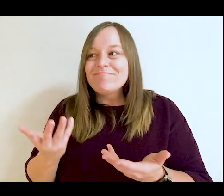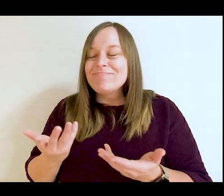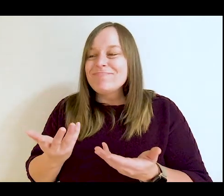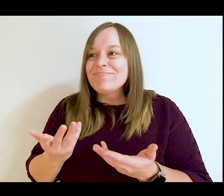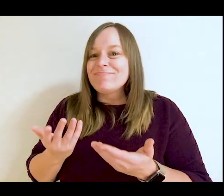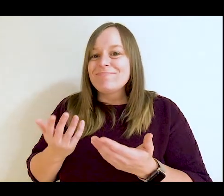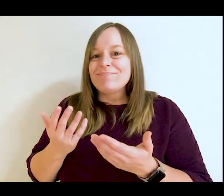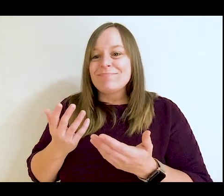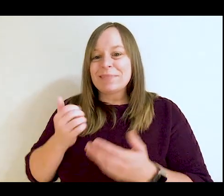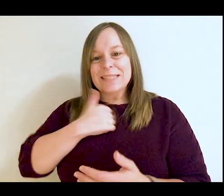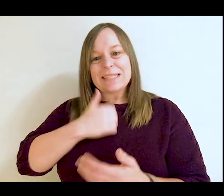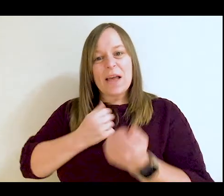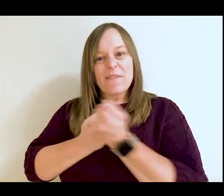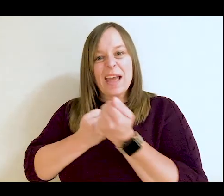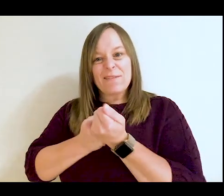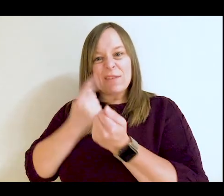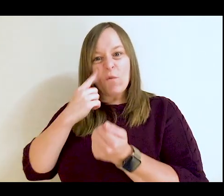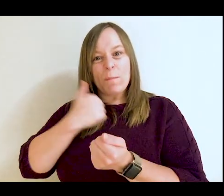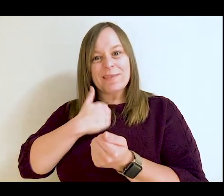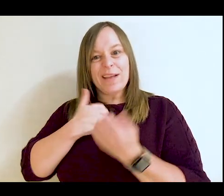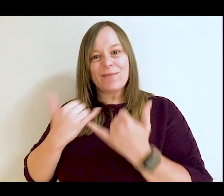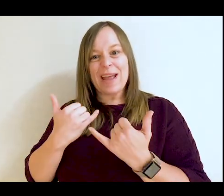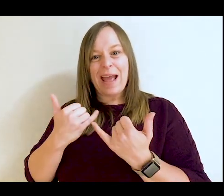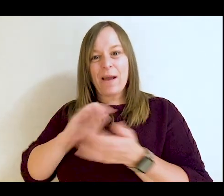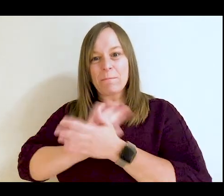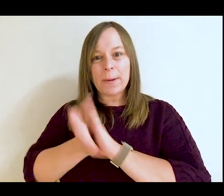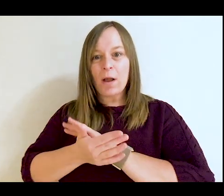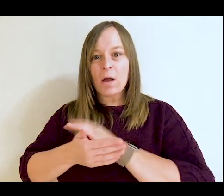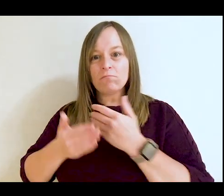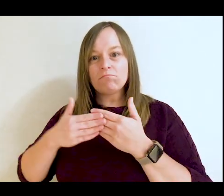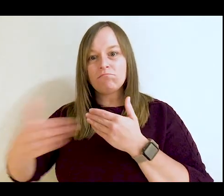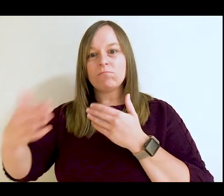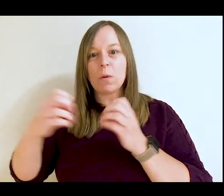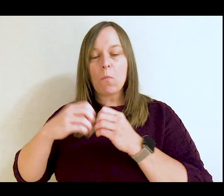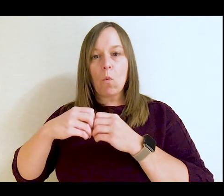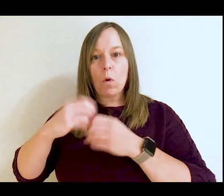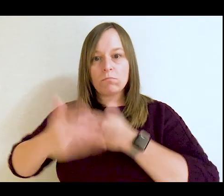school and being a self-advocate for myself now has only helped me be more